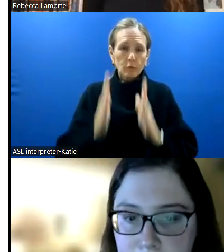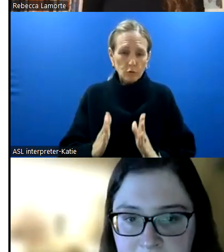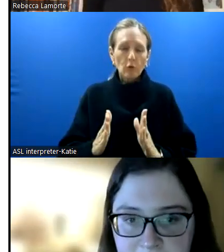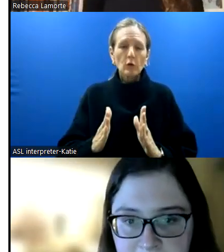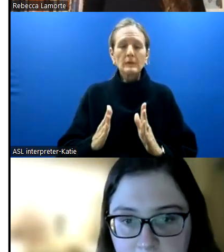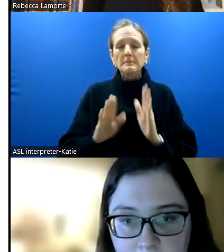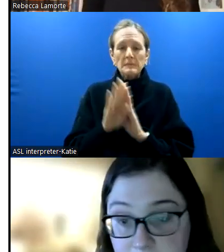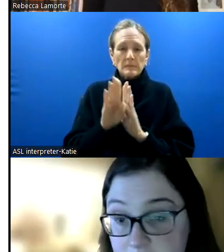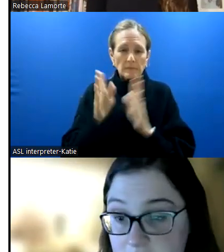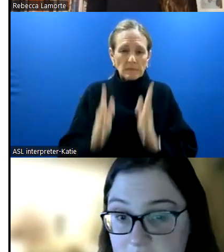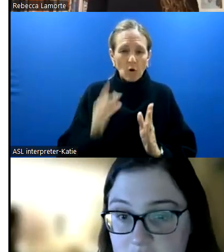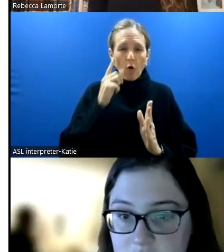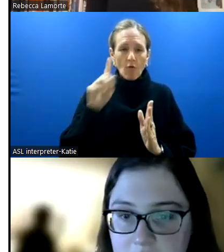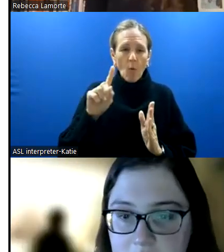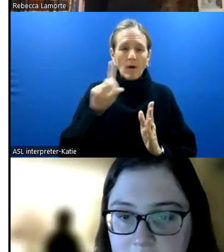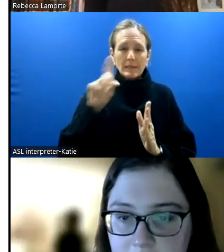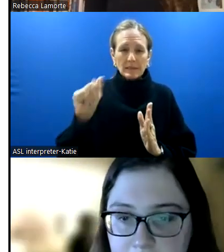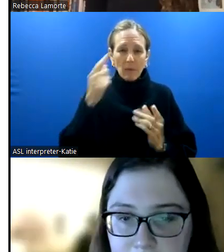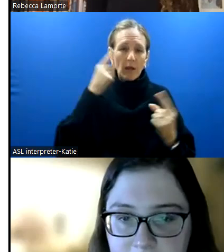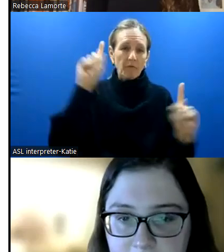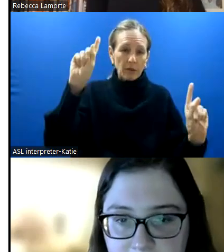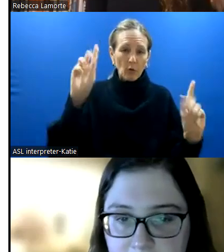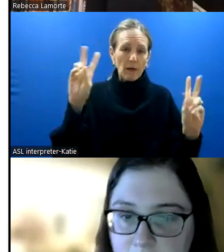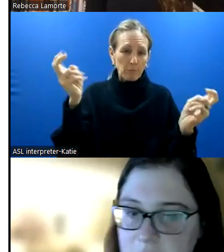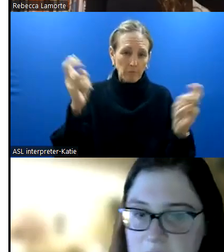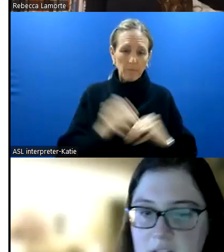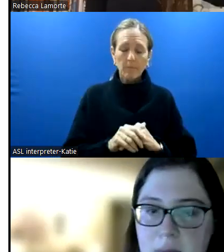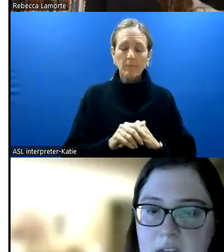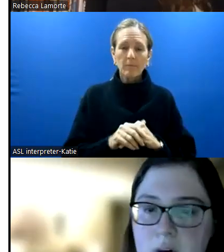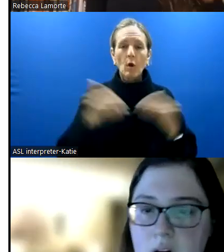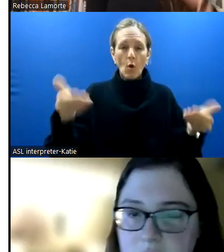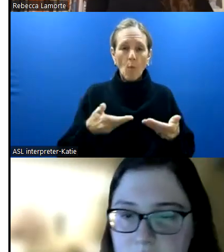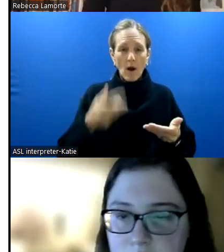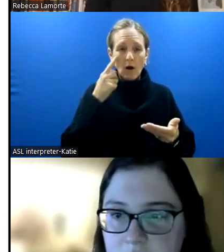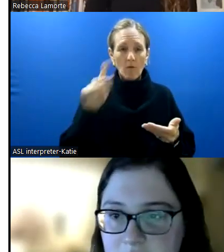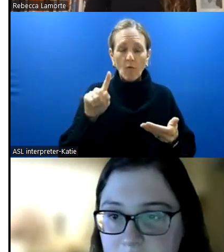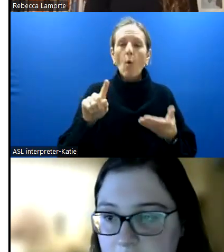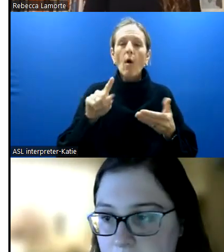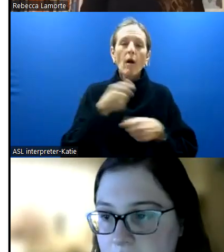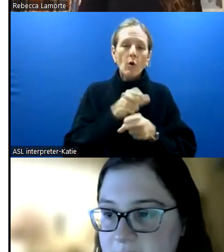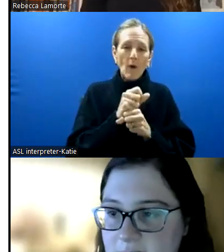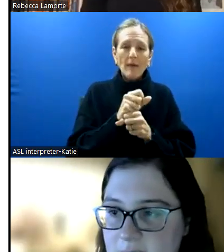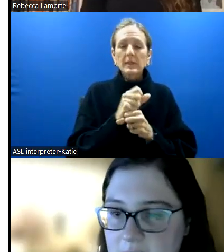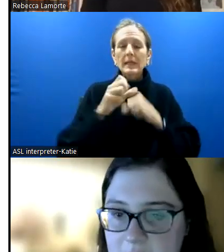Welcome to tonight's training on crafting a campaign and policies rooted in disability rights.